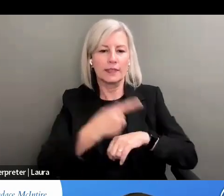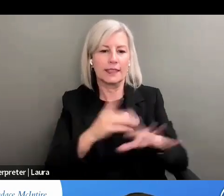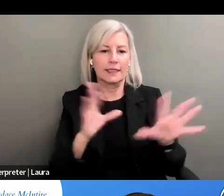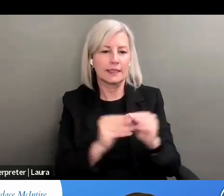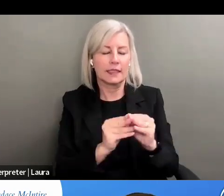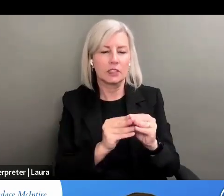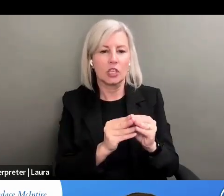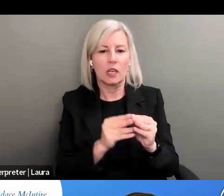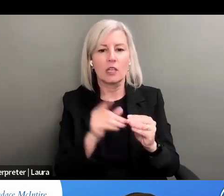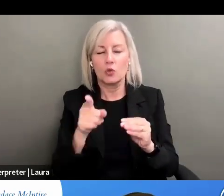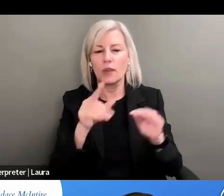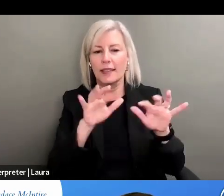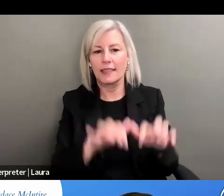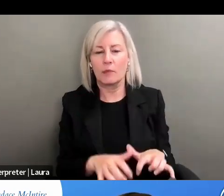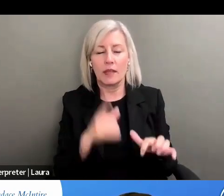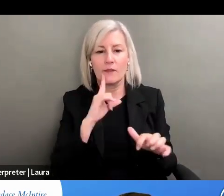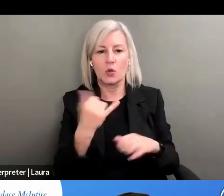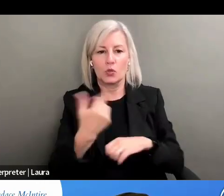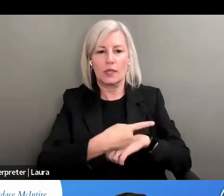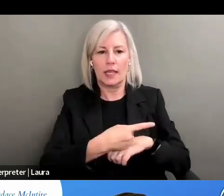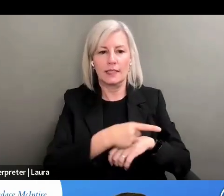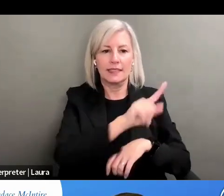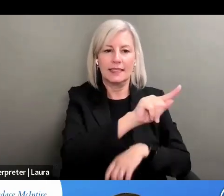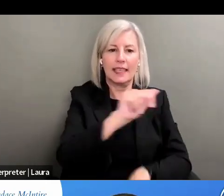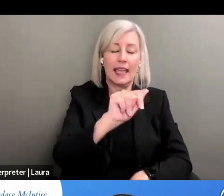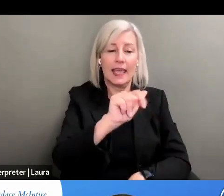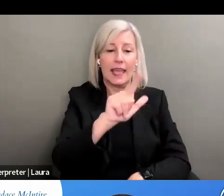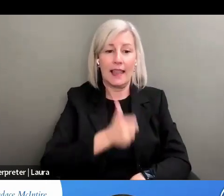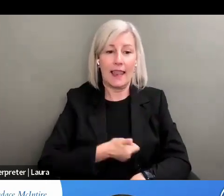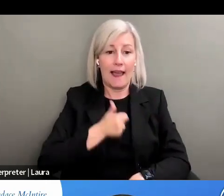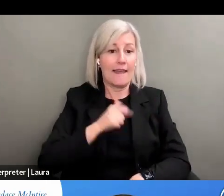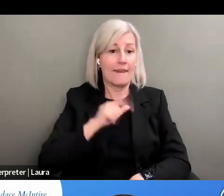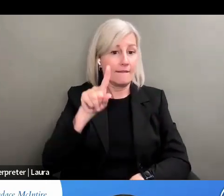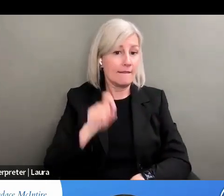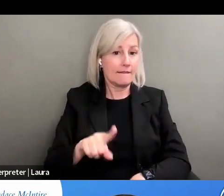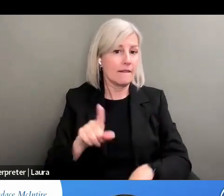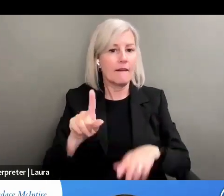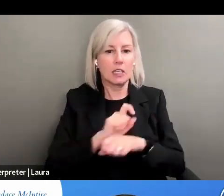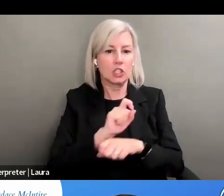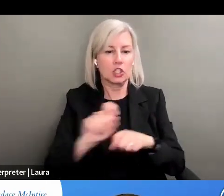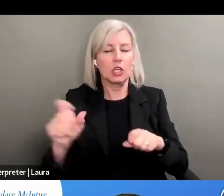And you can type in for today's sessions TA-Live! functional listening assessments